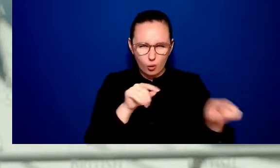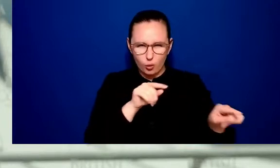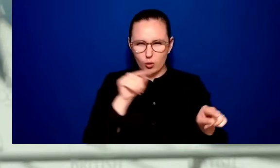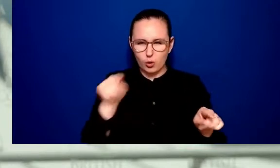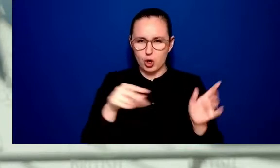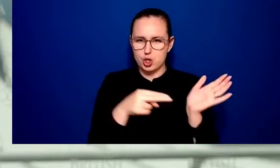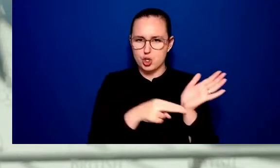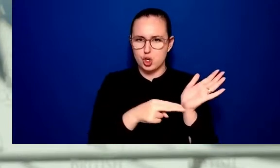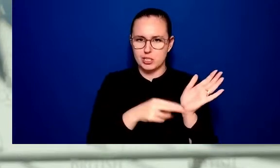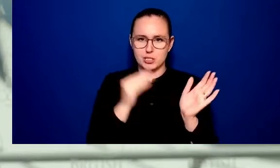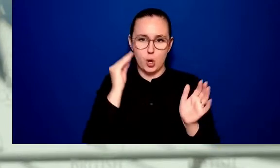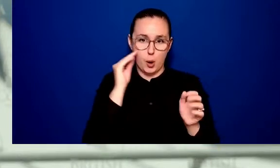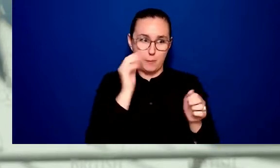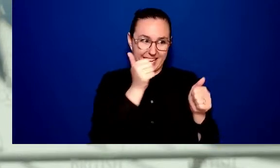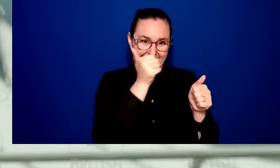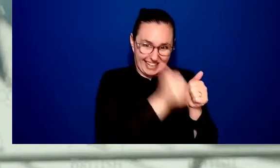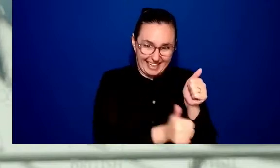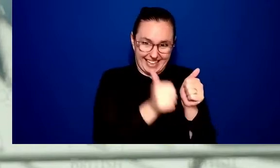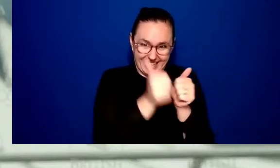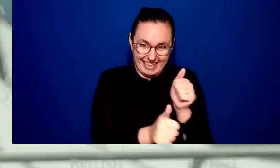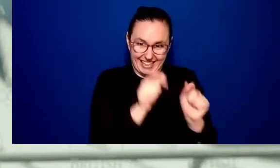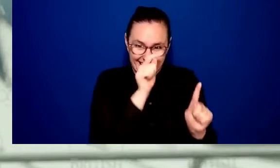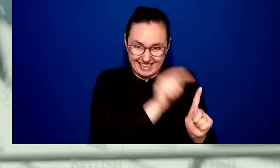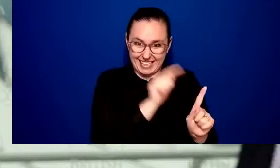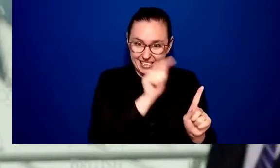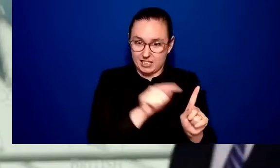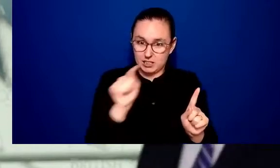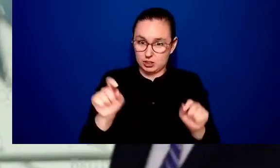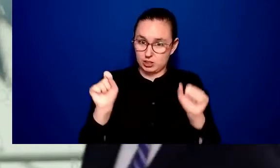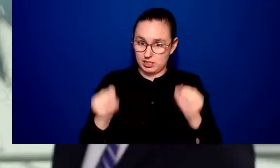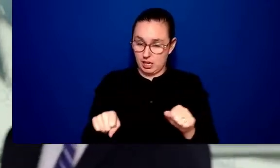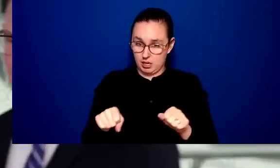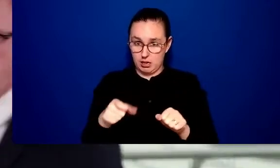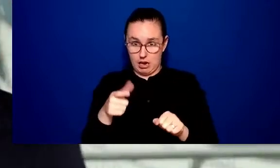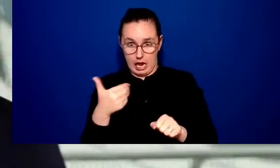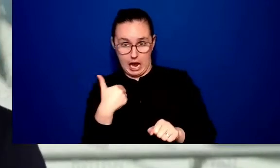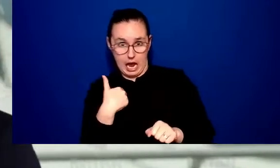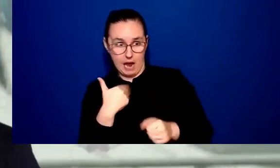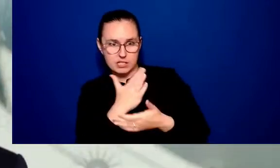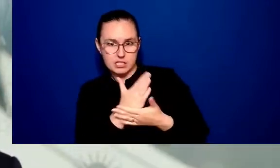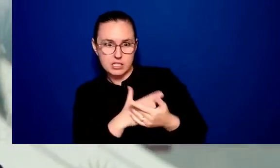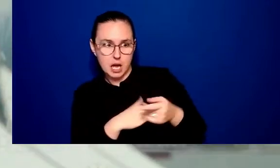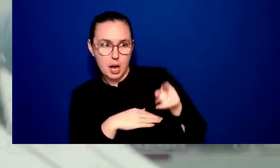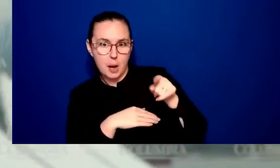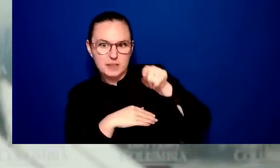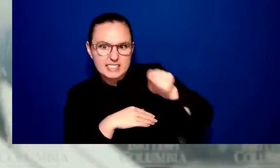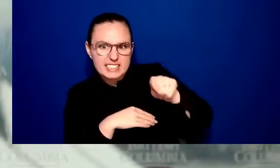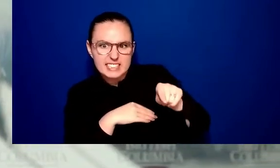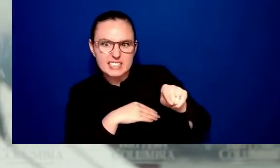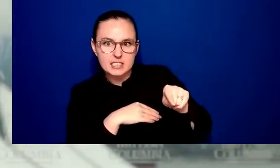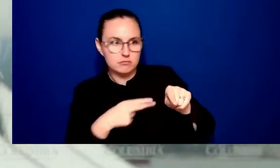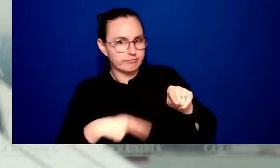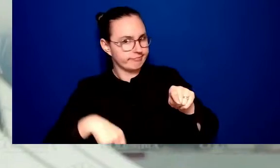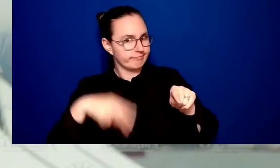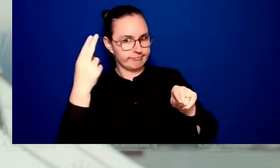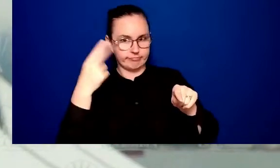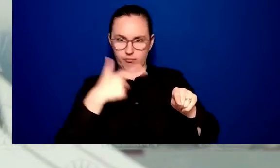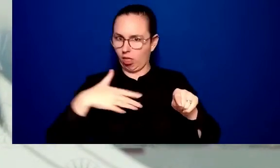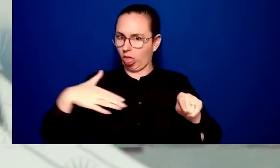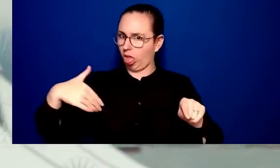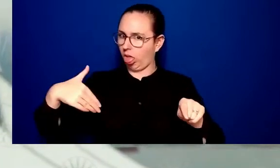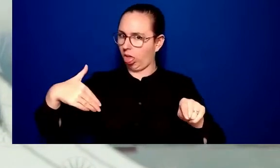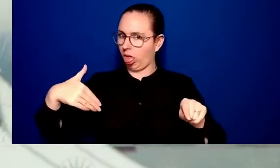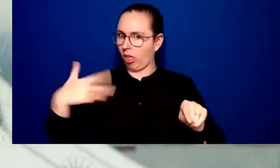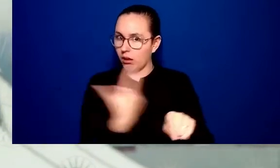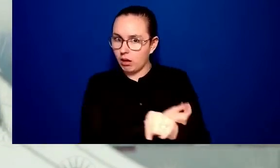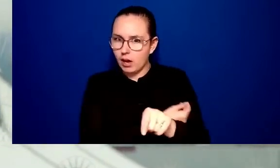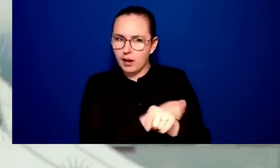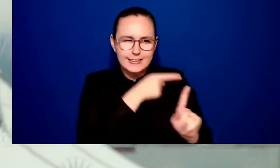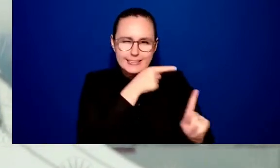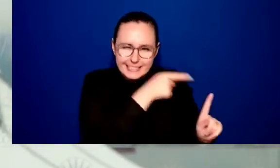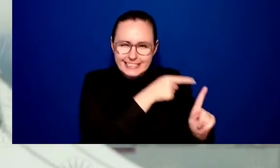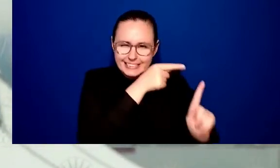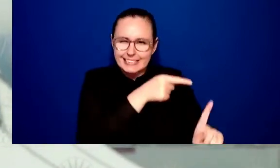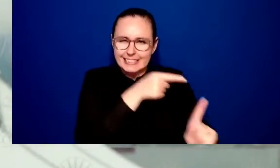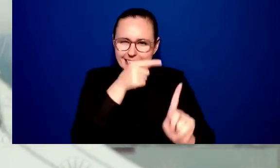Yeah. Yeah By Health Authority.